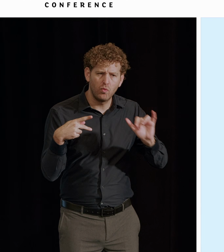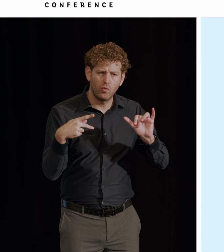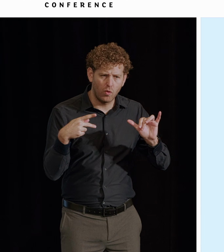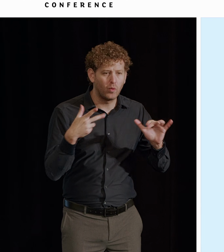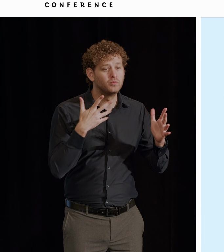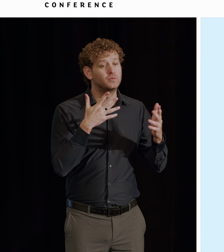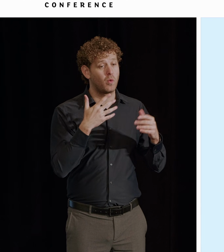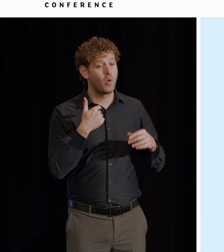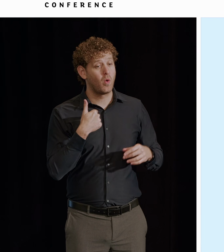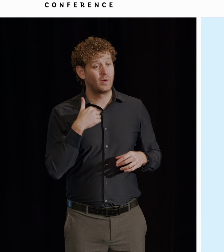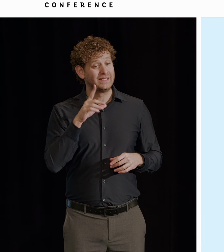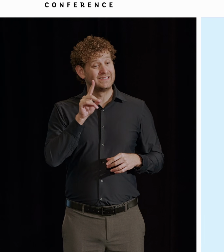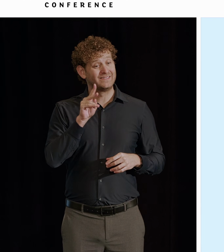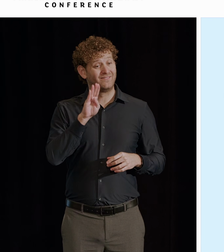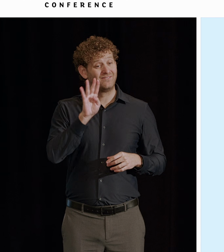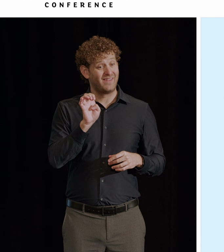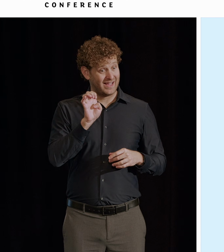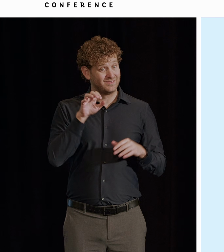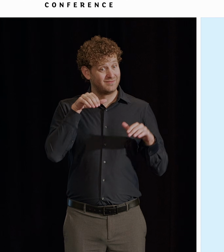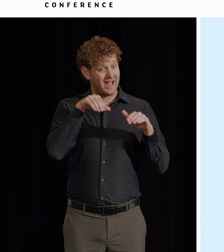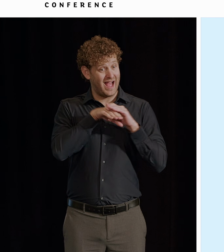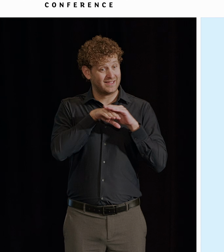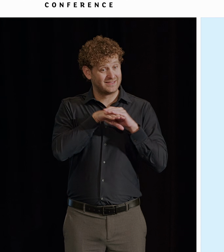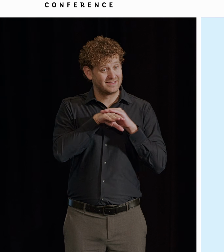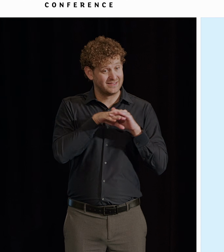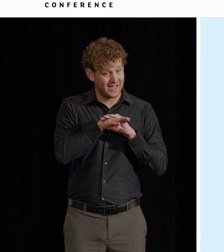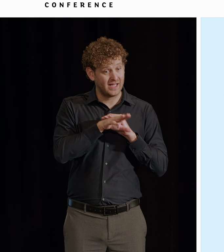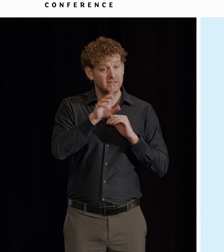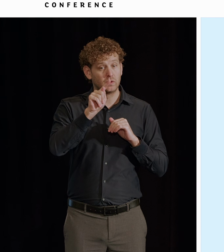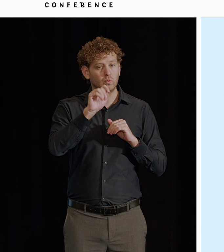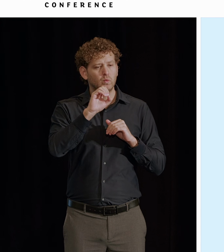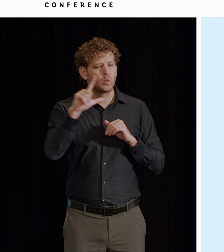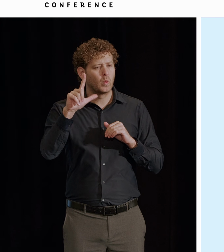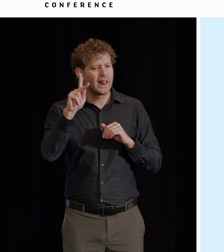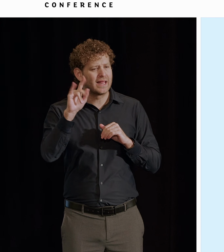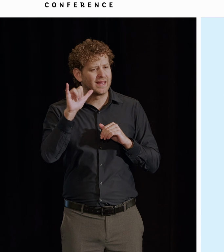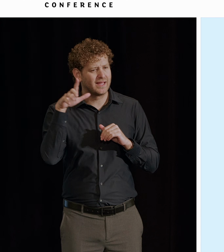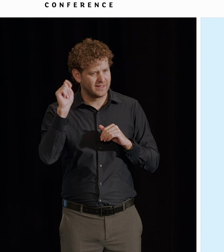or DAT, which opens our wearable device platform to third-party developers for the